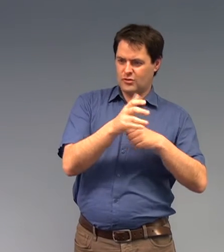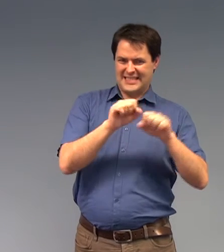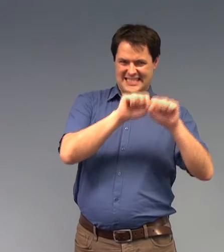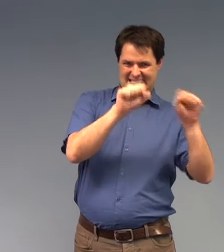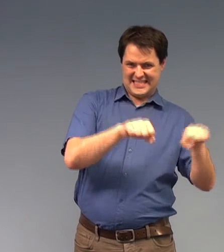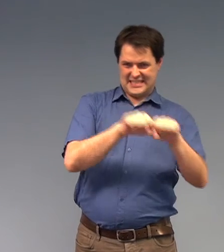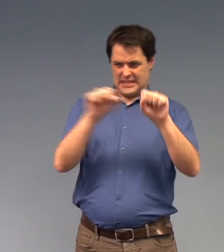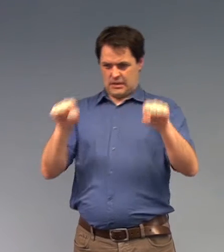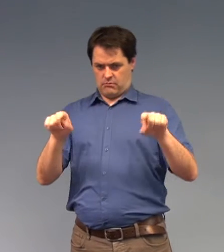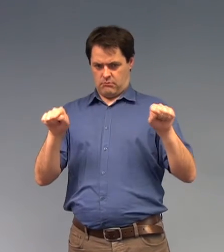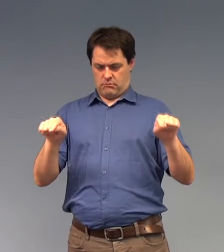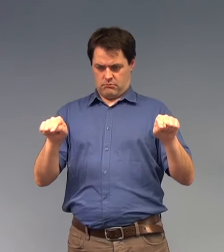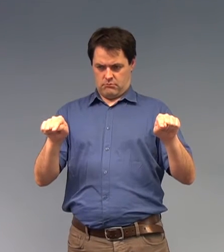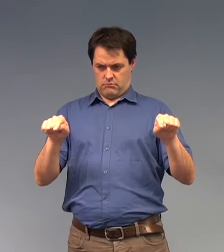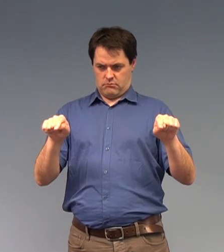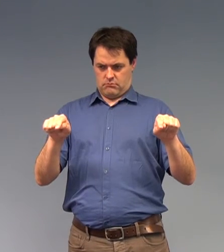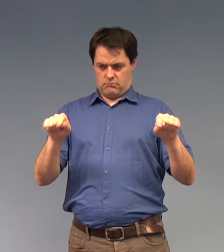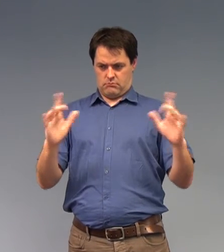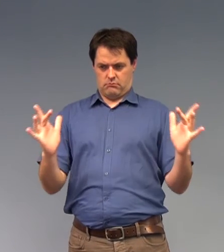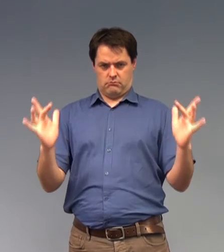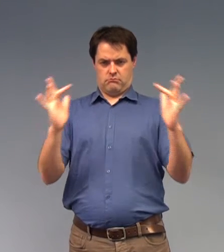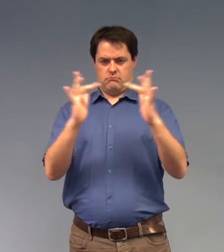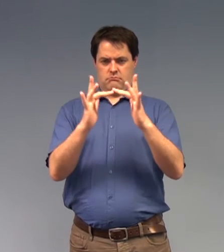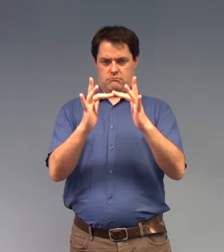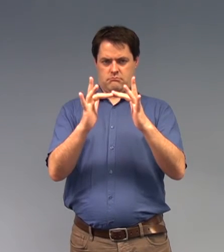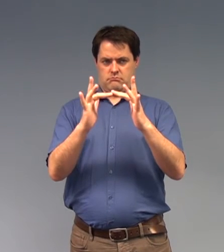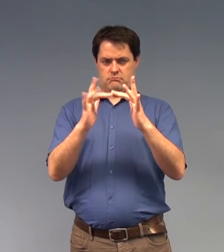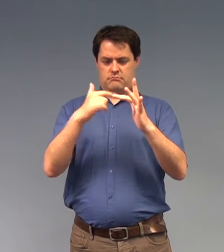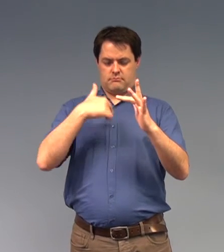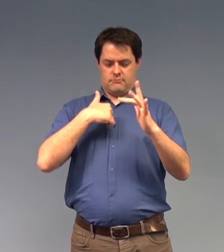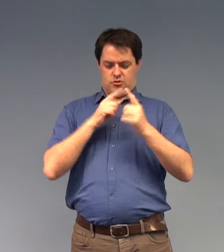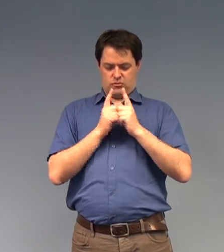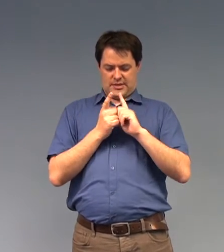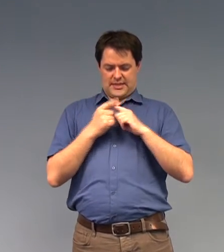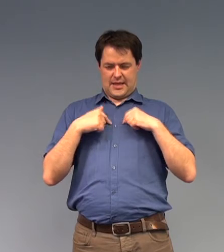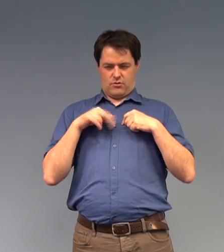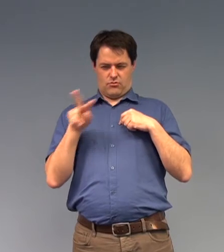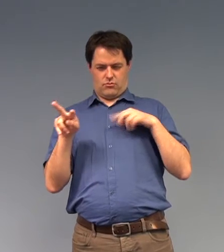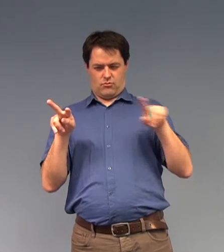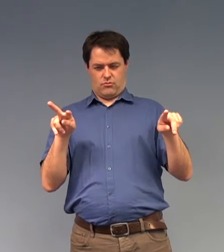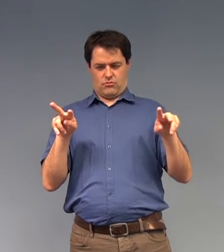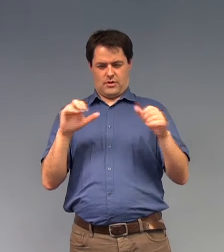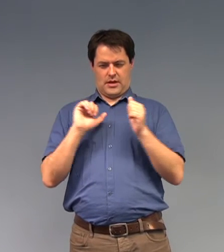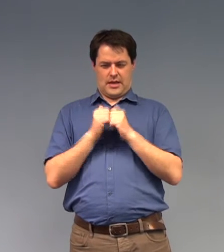There are two cultural systems that the translator